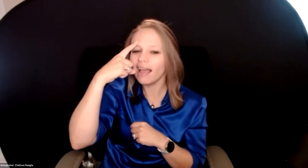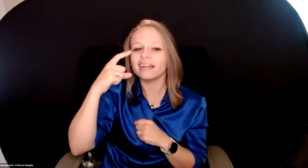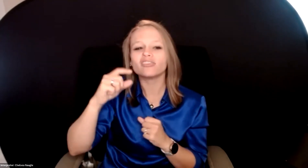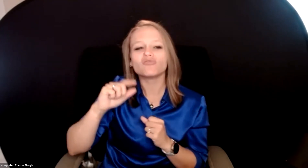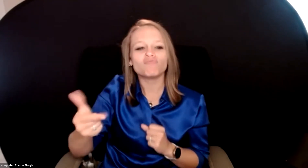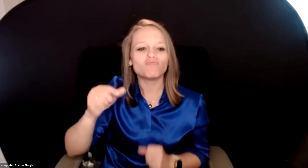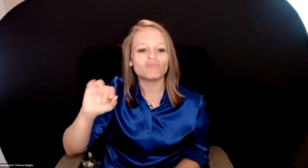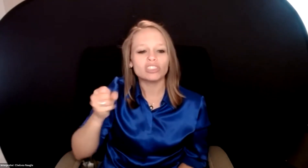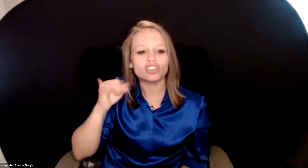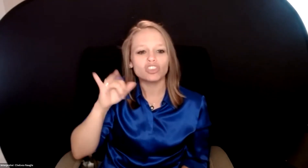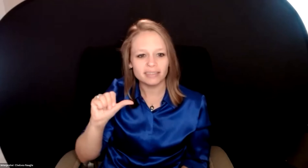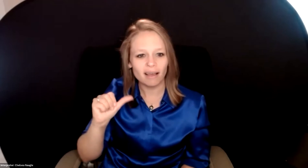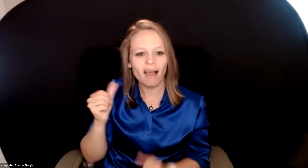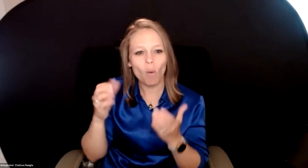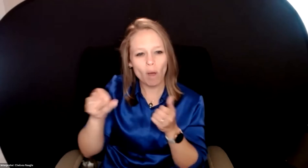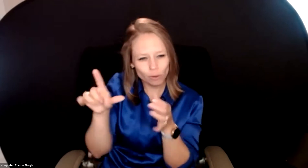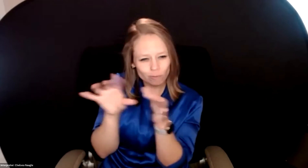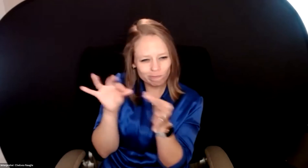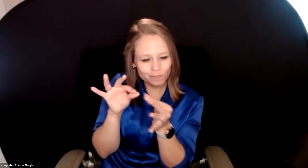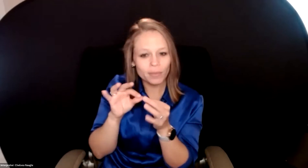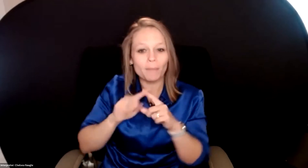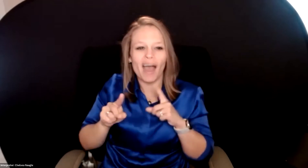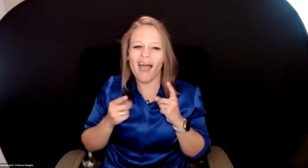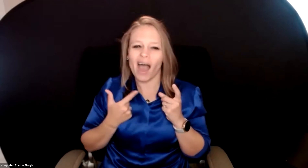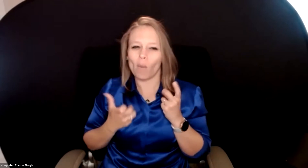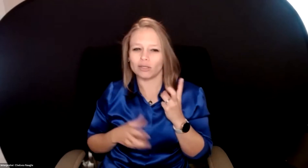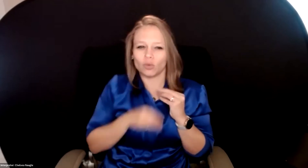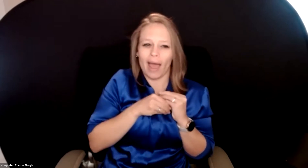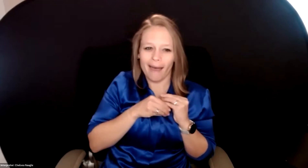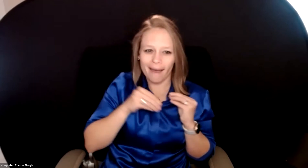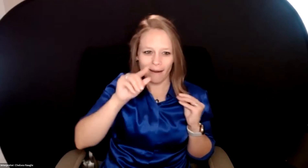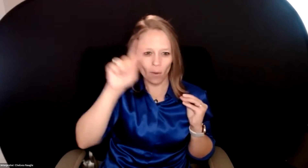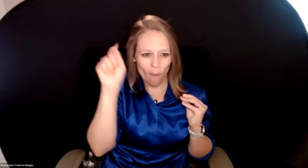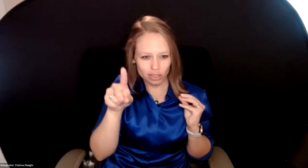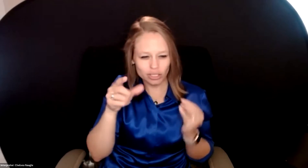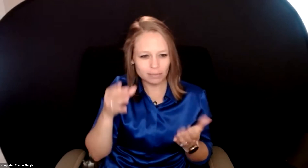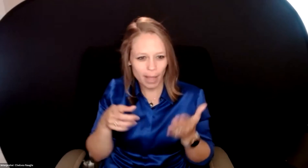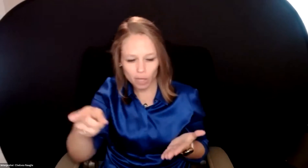an opportunity to answer the same but I wanted to add a question so you can have some insight